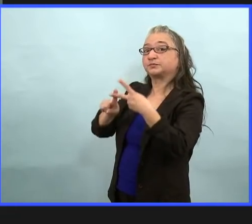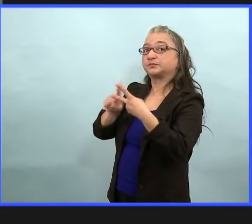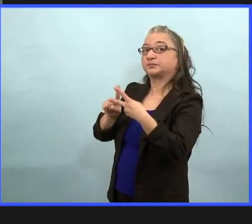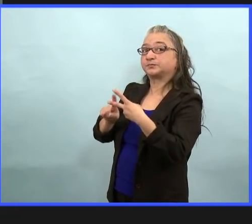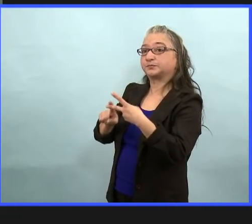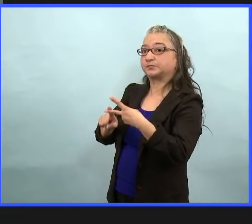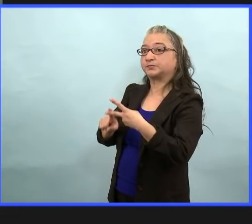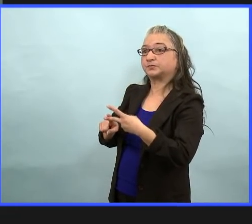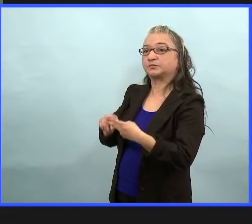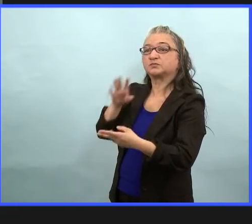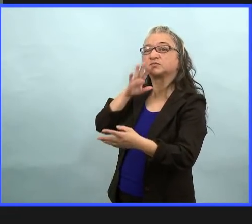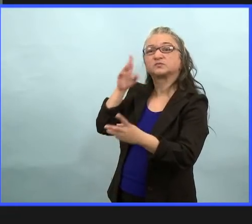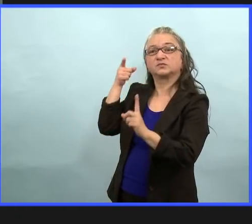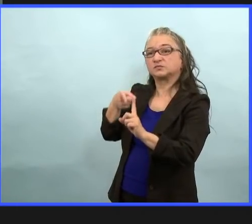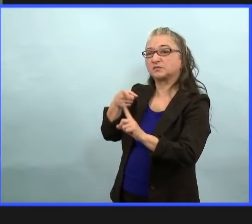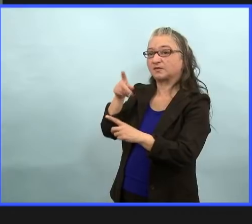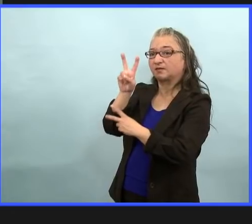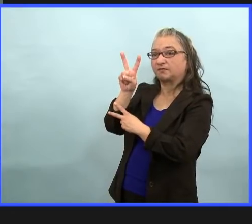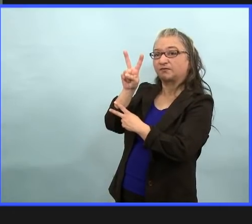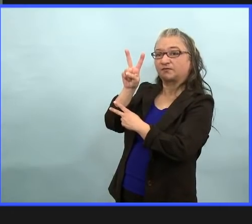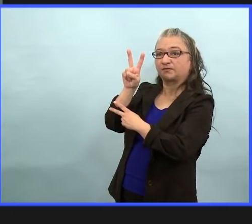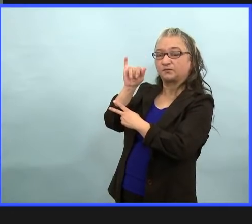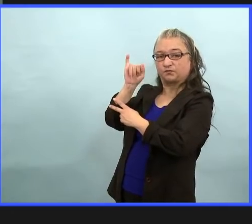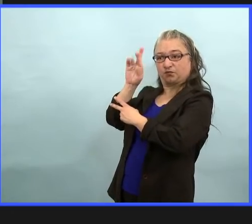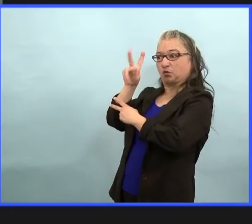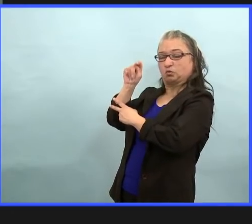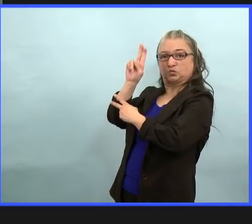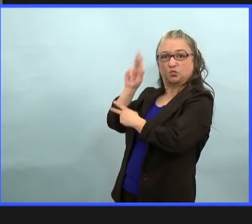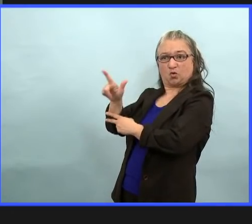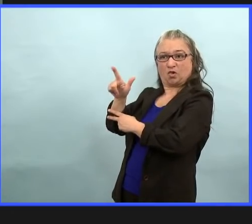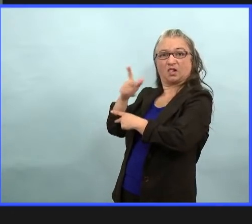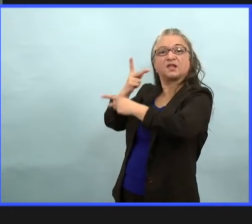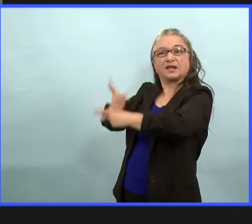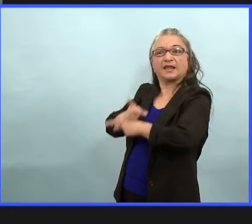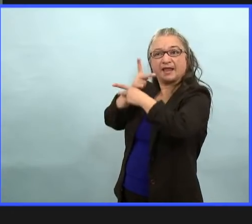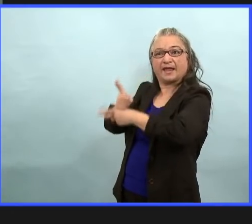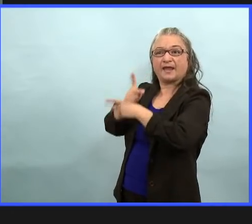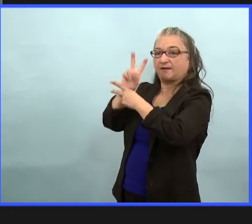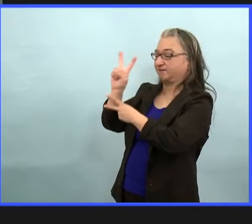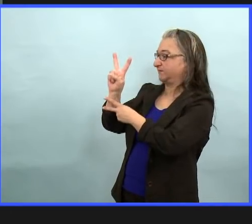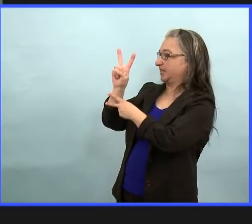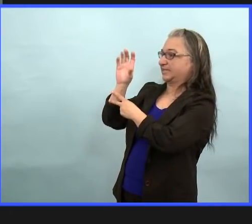for covet patients are you considering expanding that program to relieve the pressure on the system